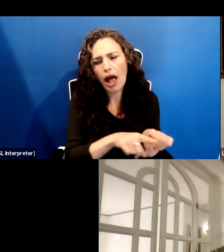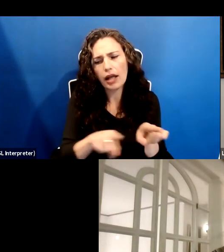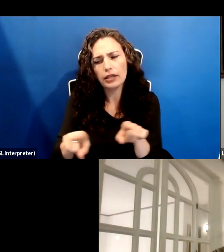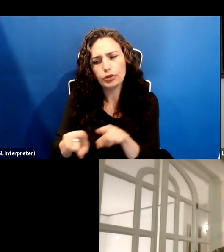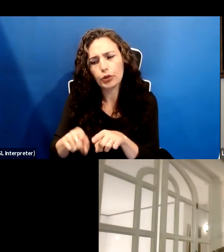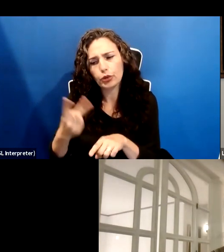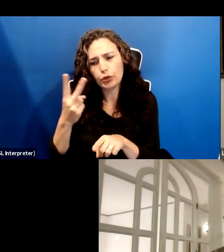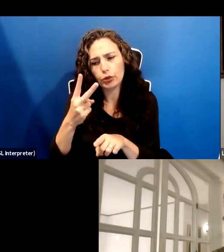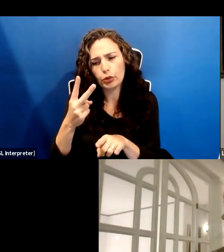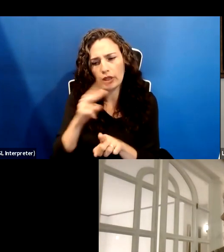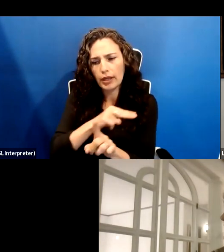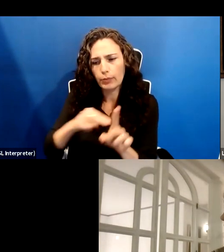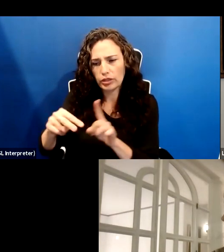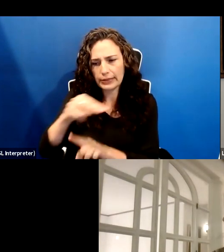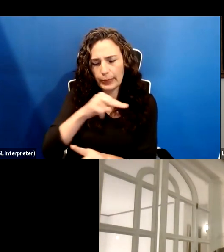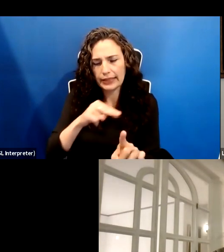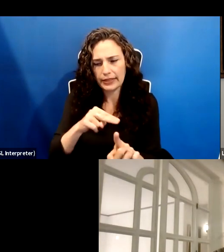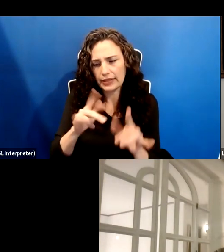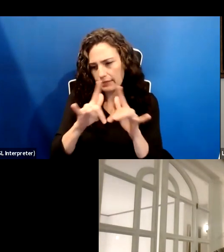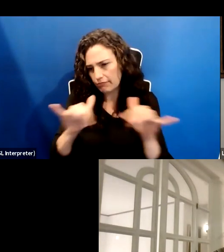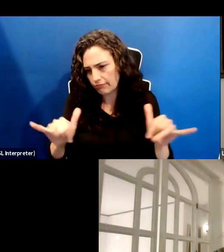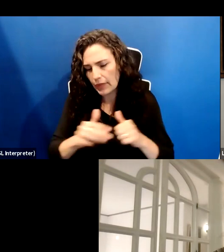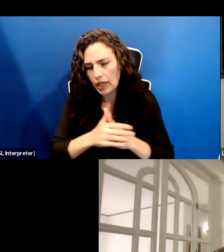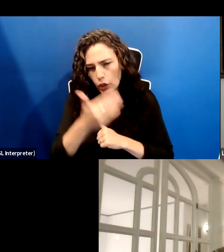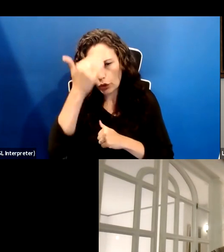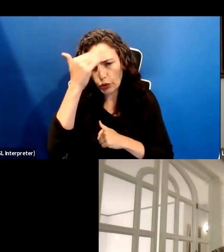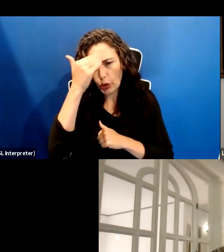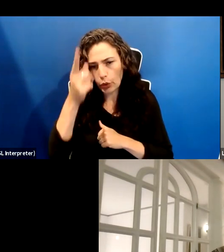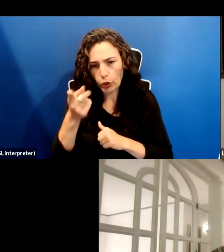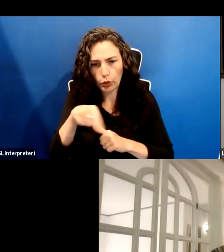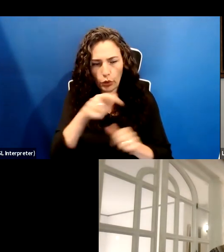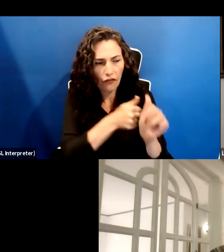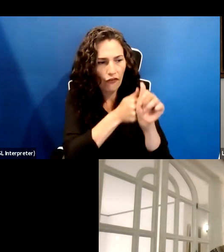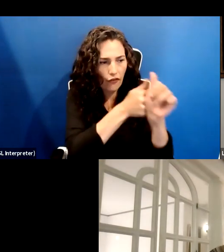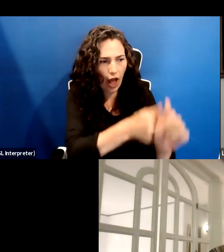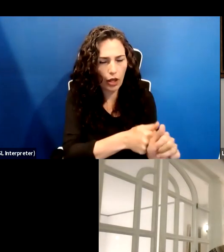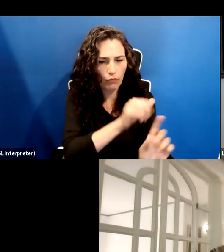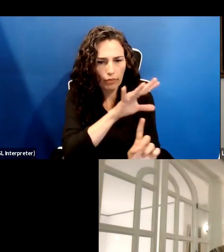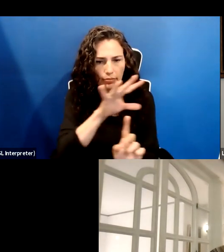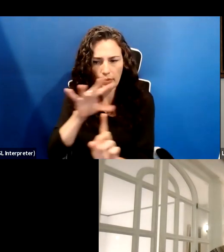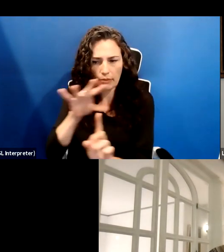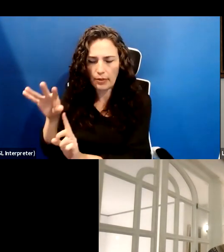two sides of the same coin. You know, you're following people in terms of challenges,